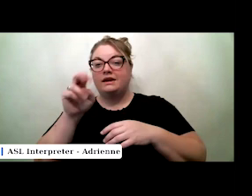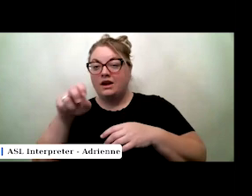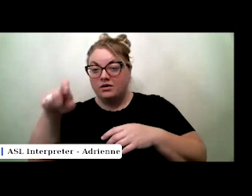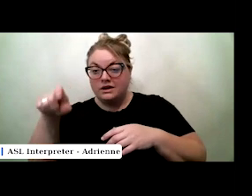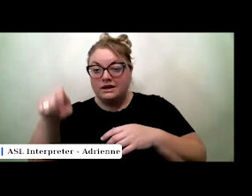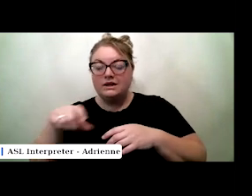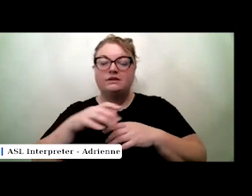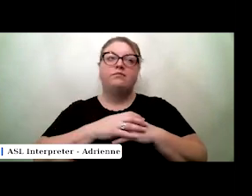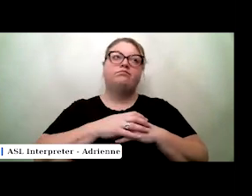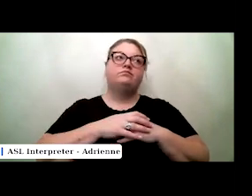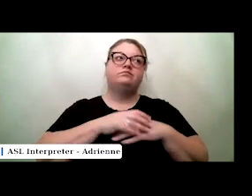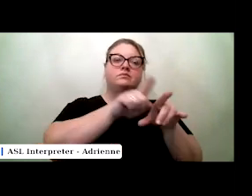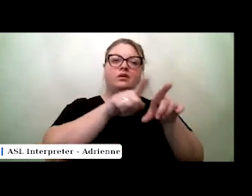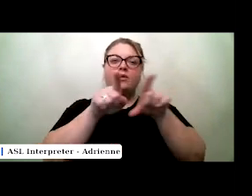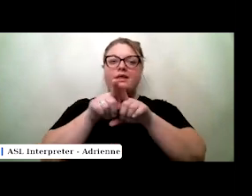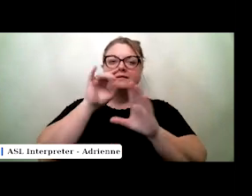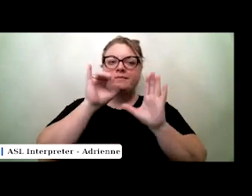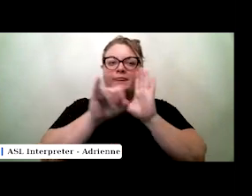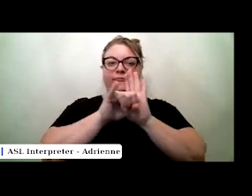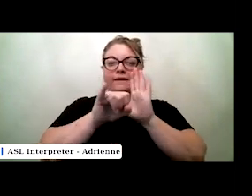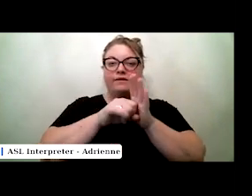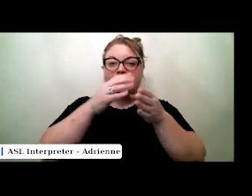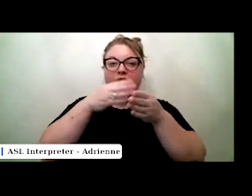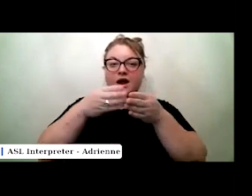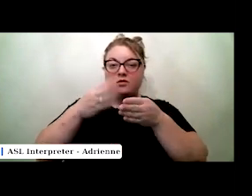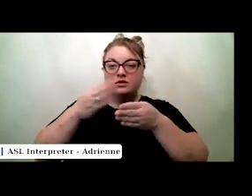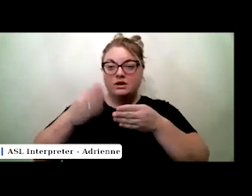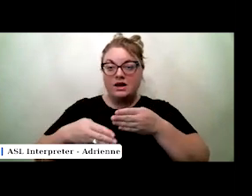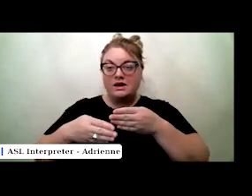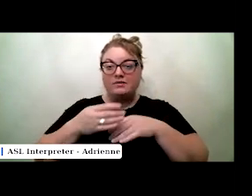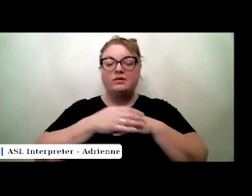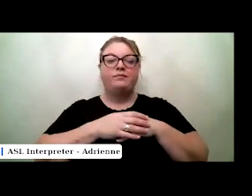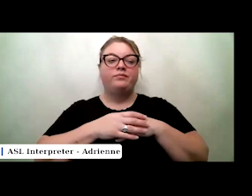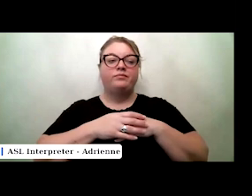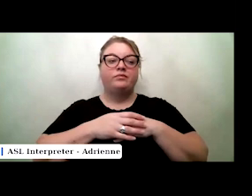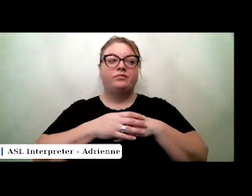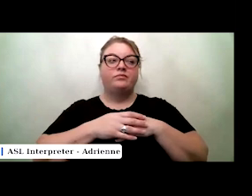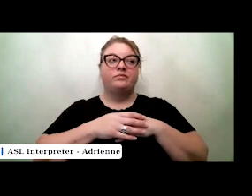As well as identifying the outcomes. How.